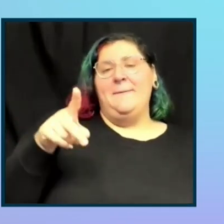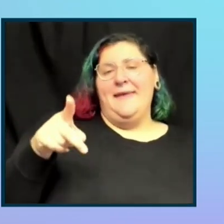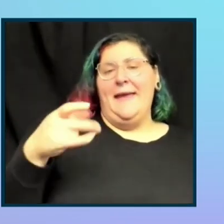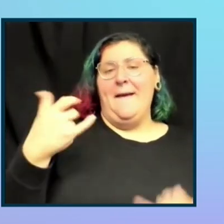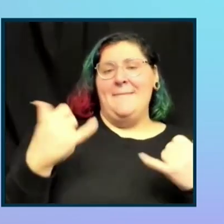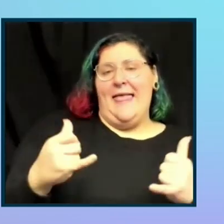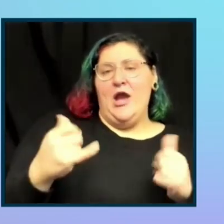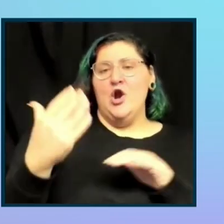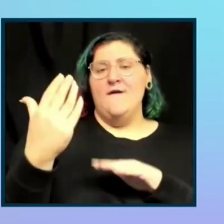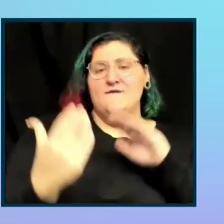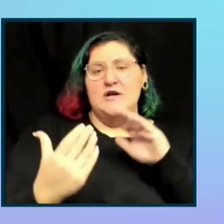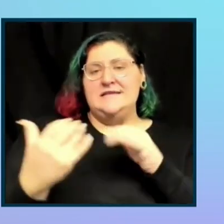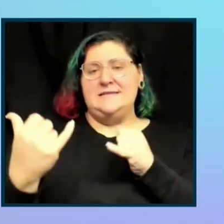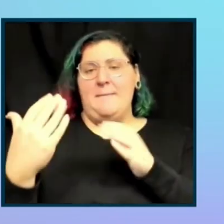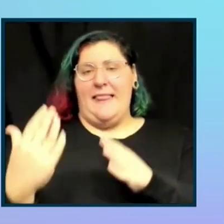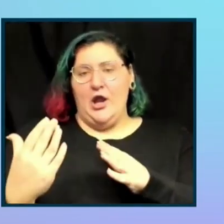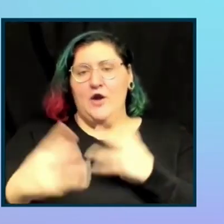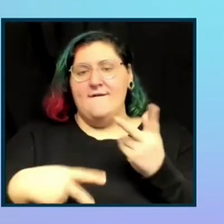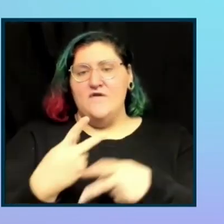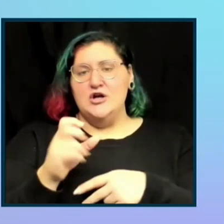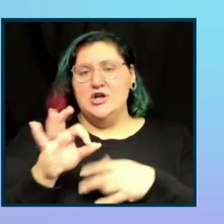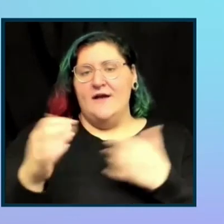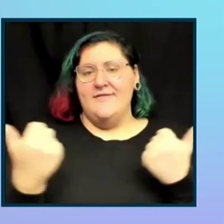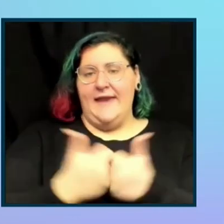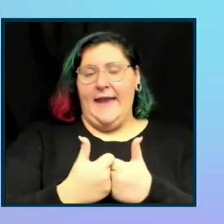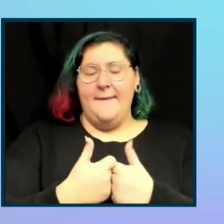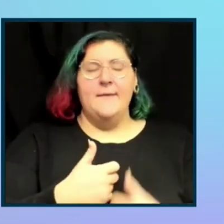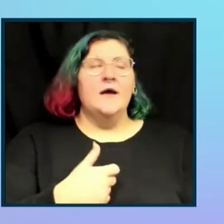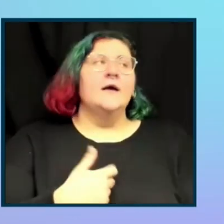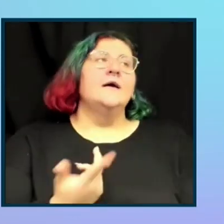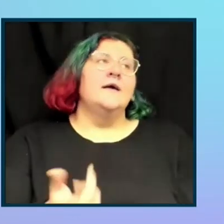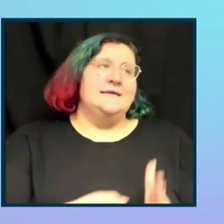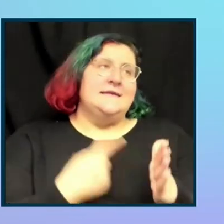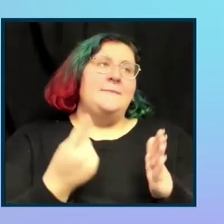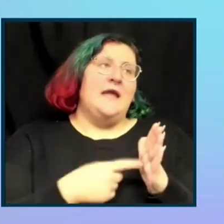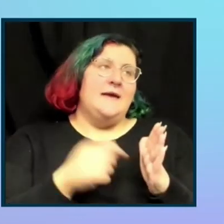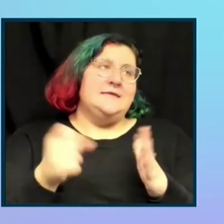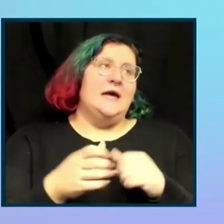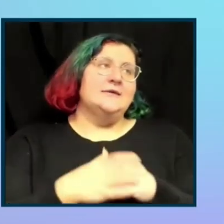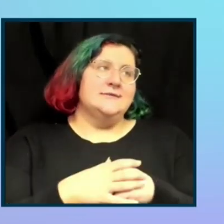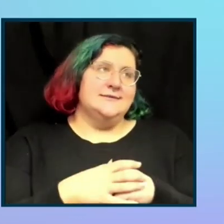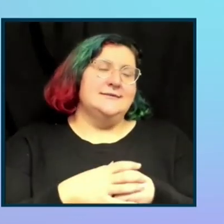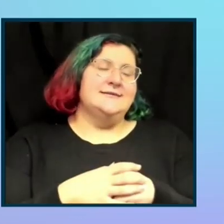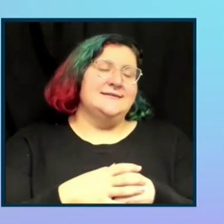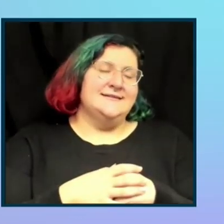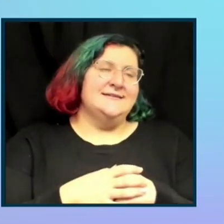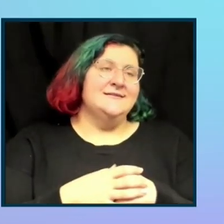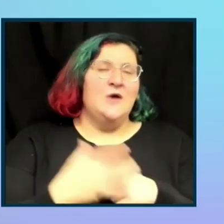There there's times where you know, you will get grieved. I think on one of like one of my early streams I did,